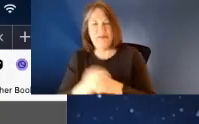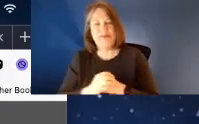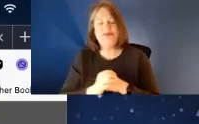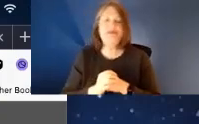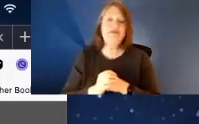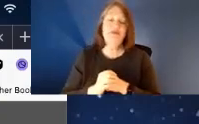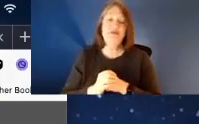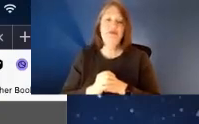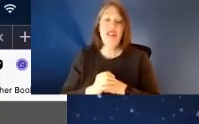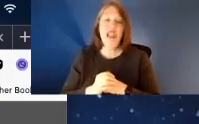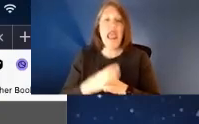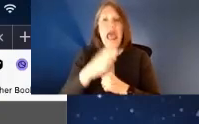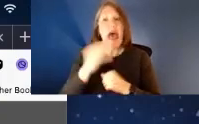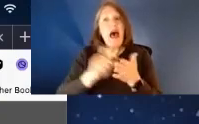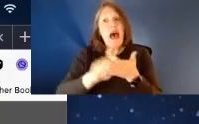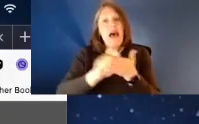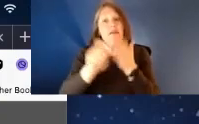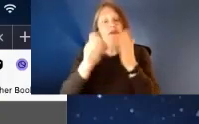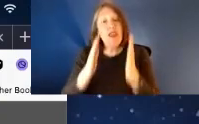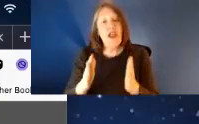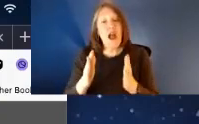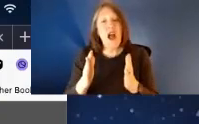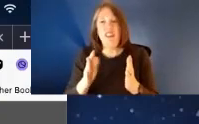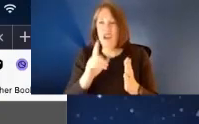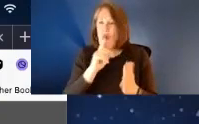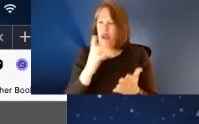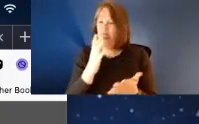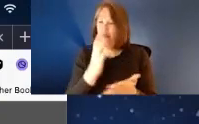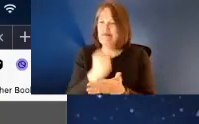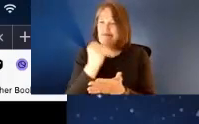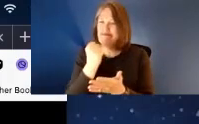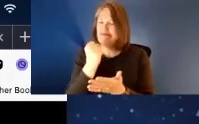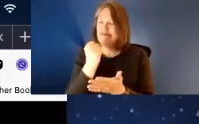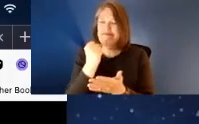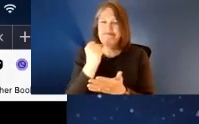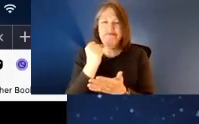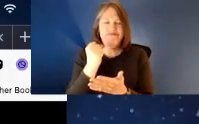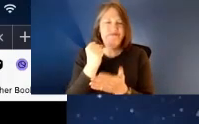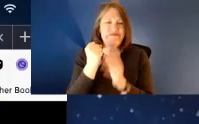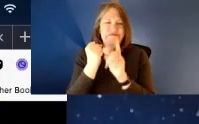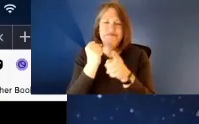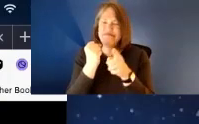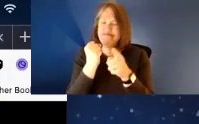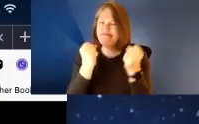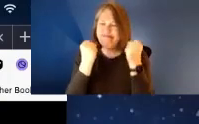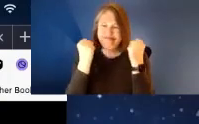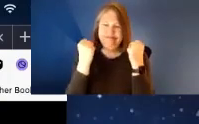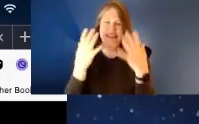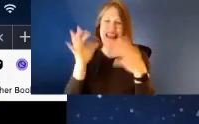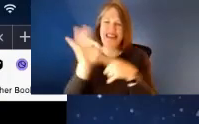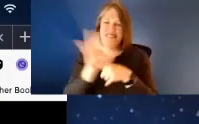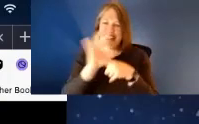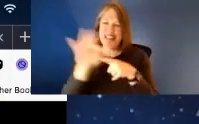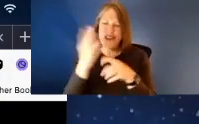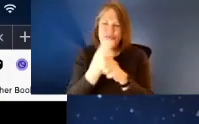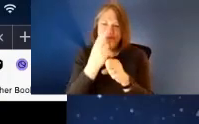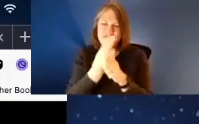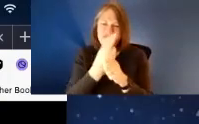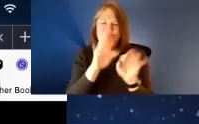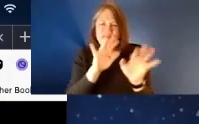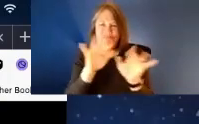the author has taken full advantage of many of the functions here. A really nice video